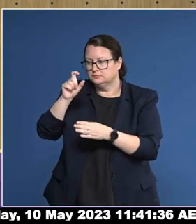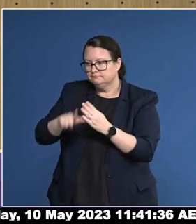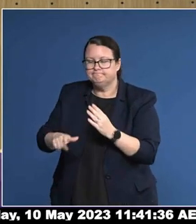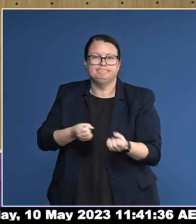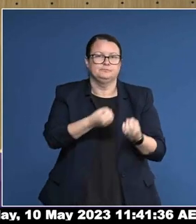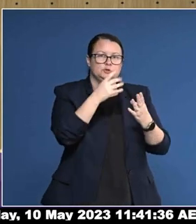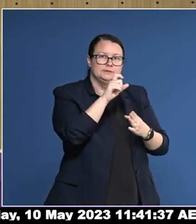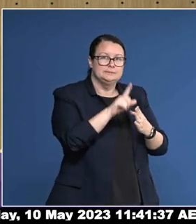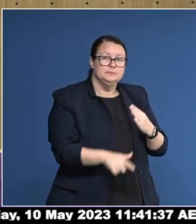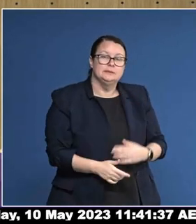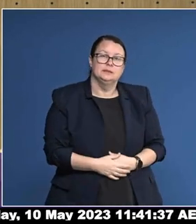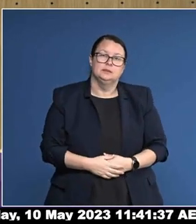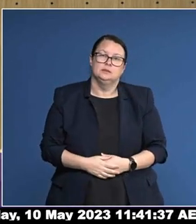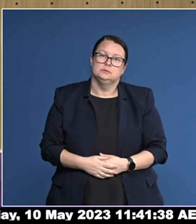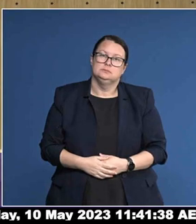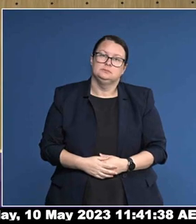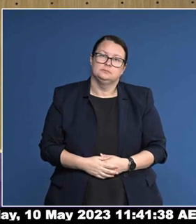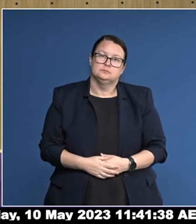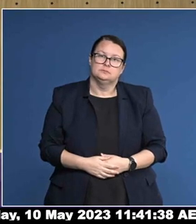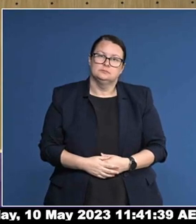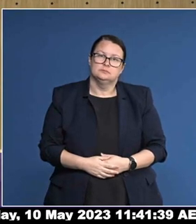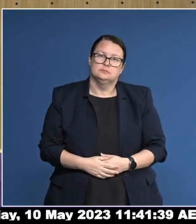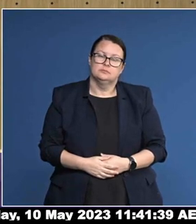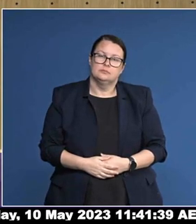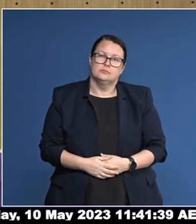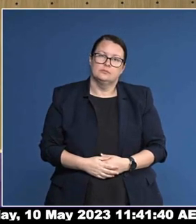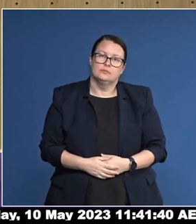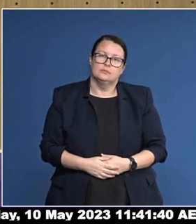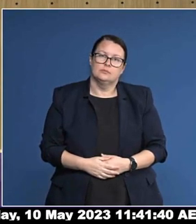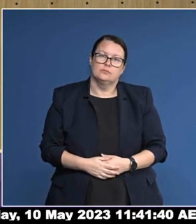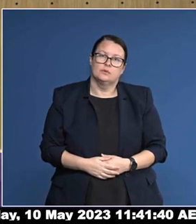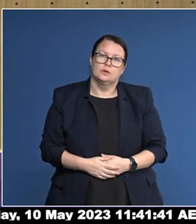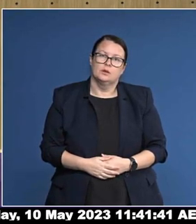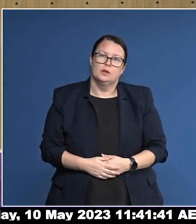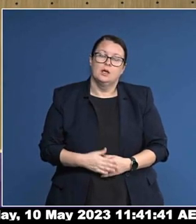I know that schools also take into consideration and weight very heavily the